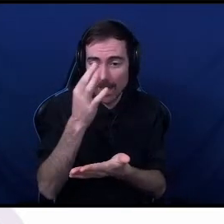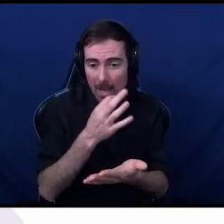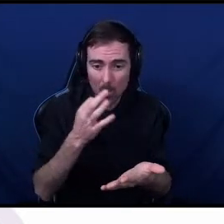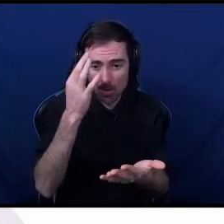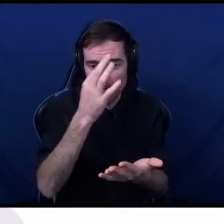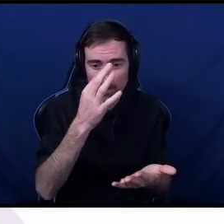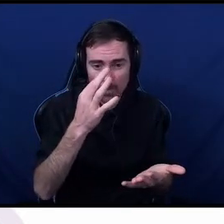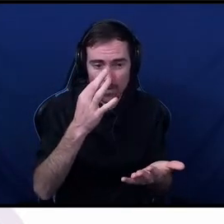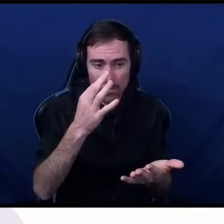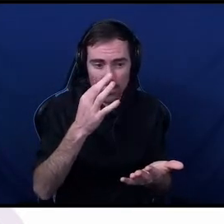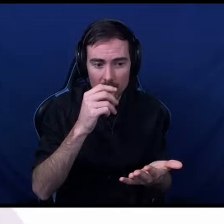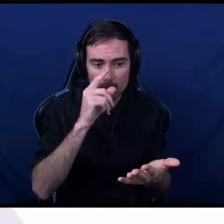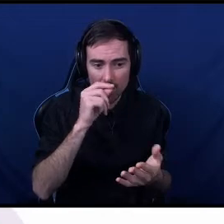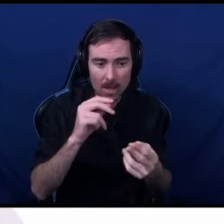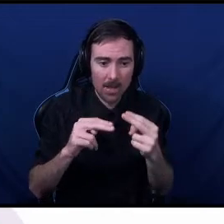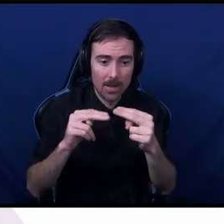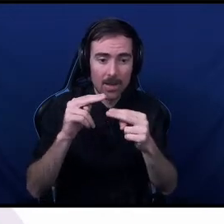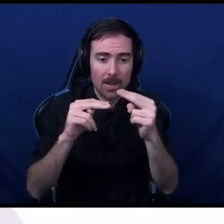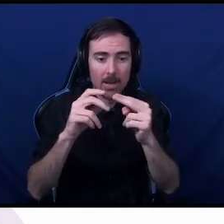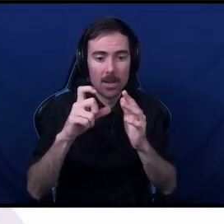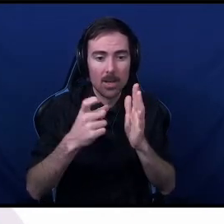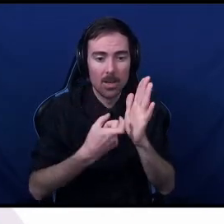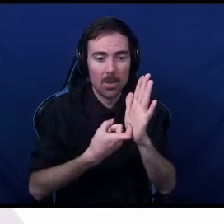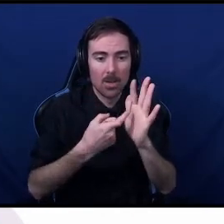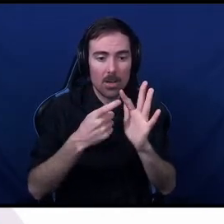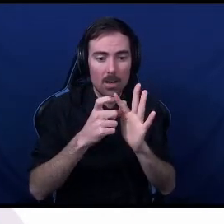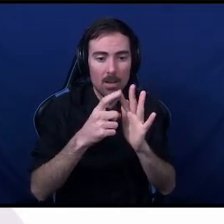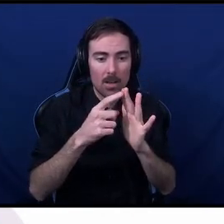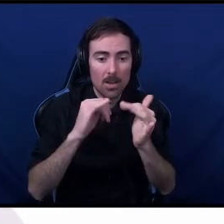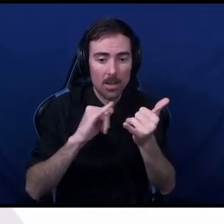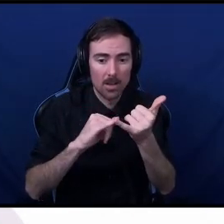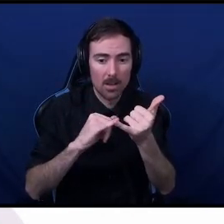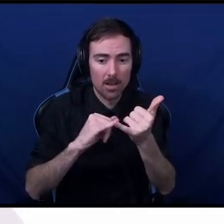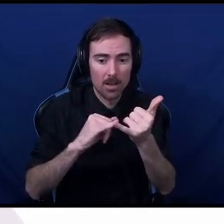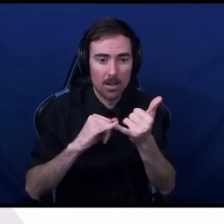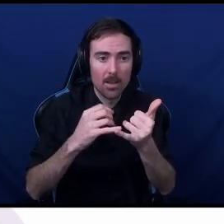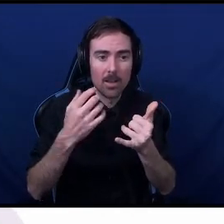credits, so that later on in life, you end up having whatever you've given back, and you'll have people kind of coming and